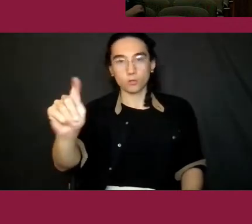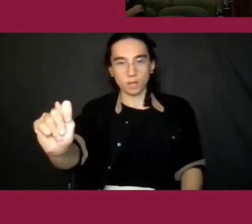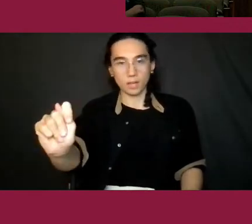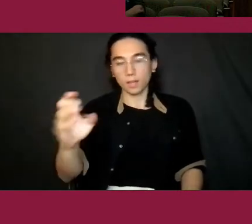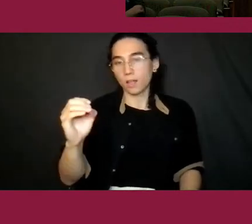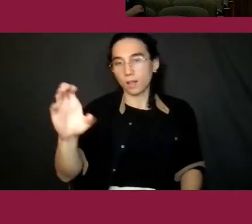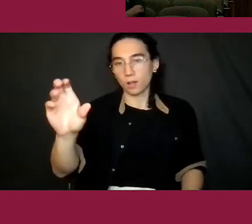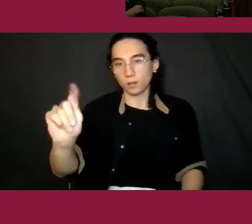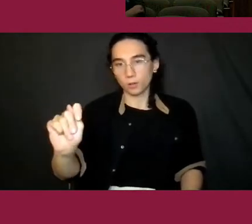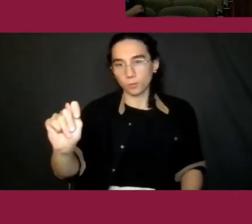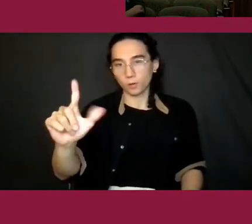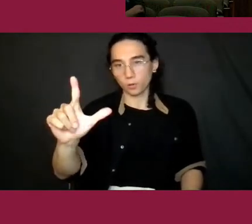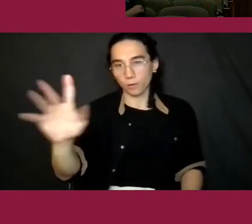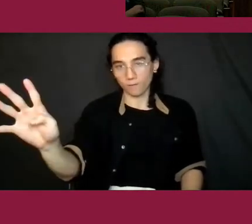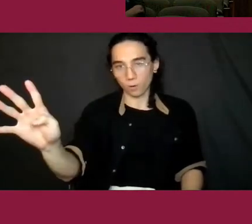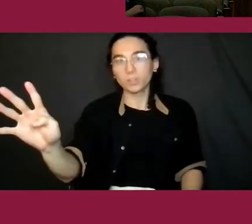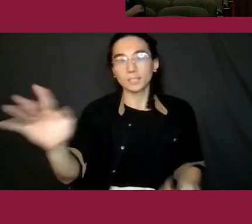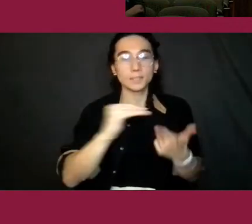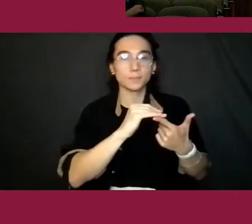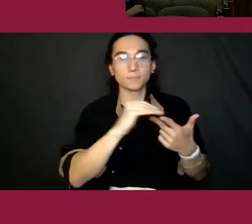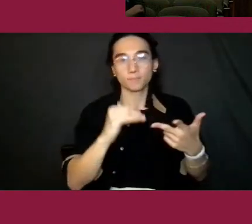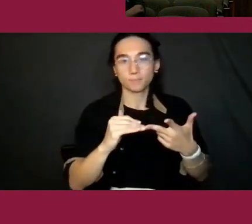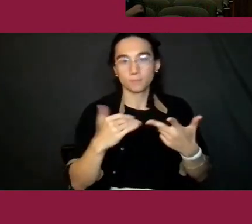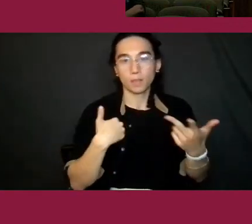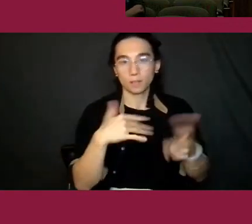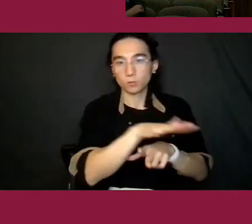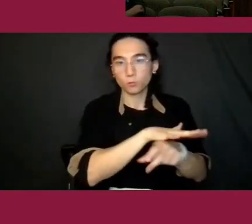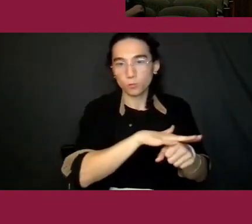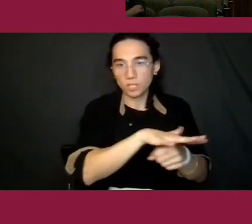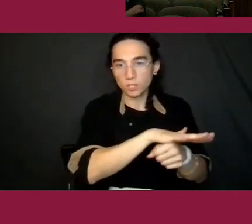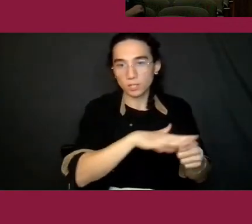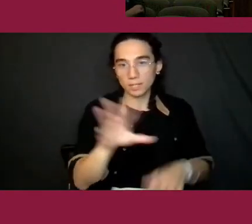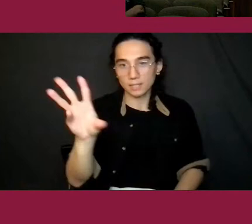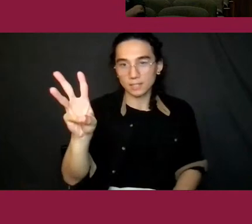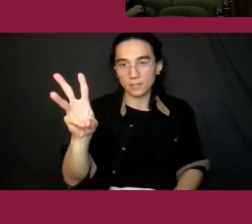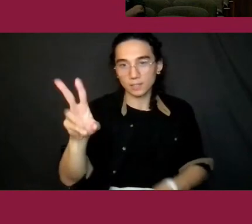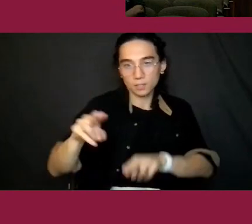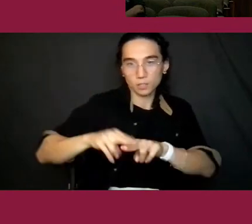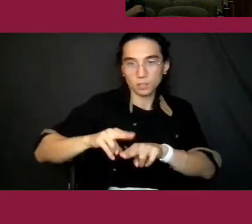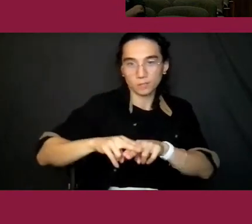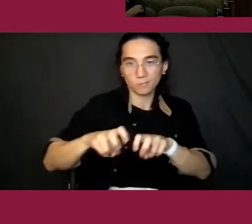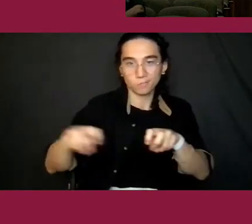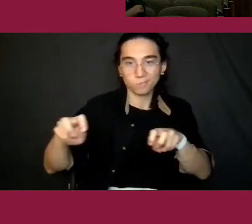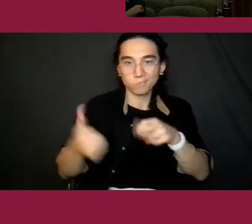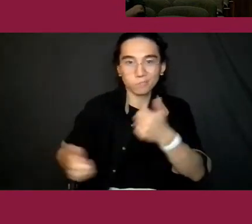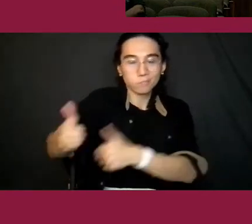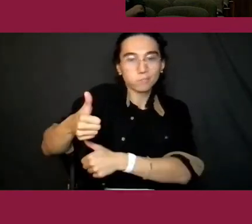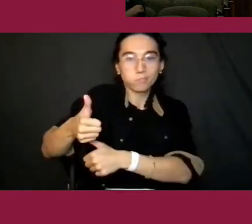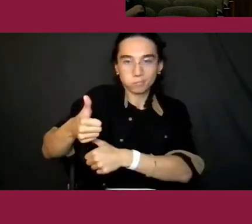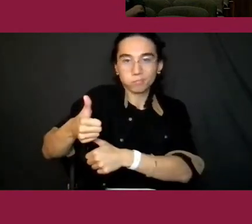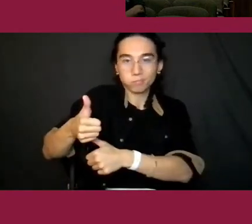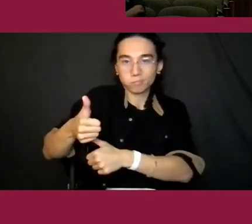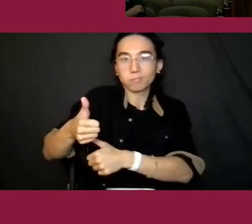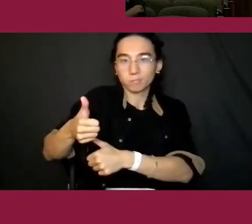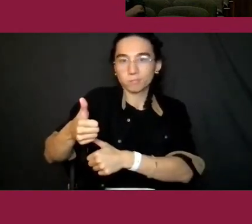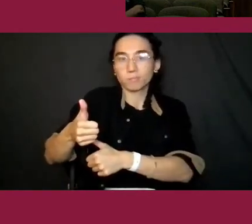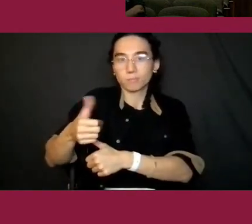our Region 6 chairs, and our region intern came to the school and